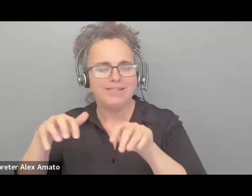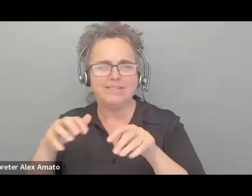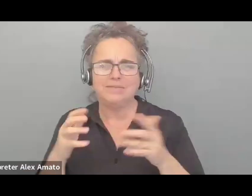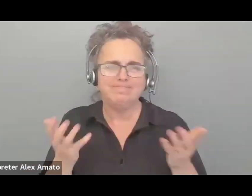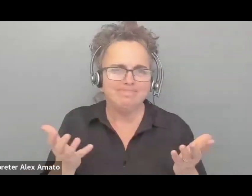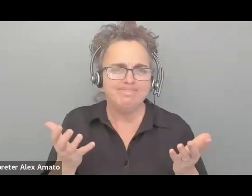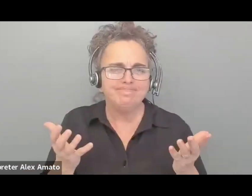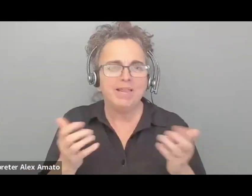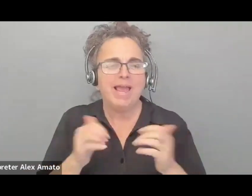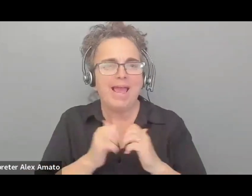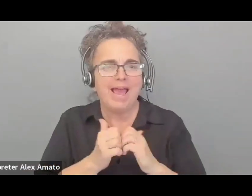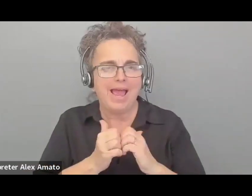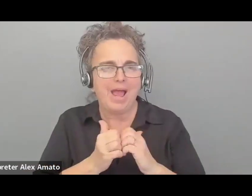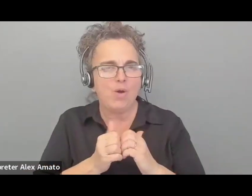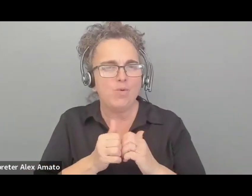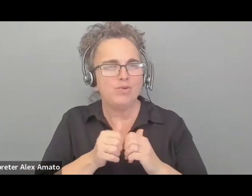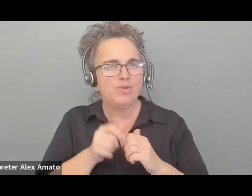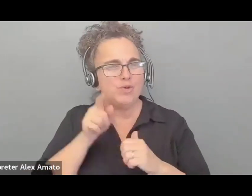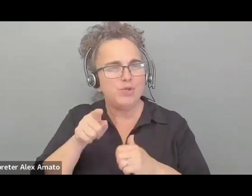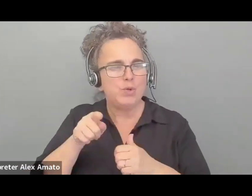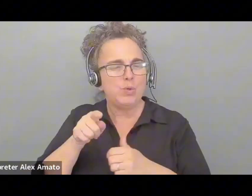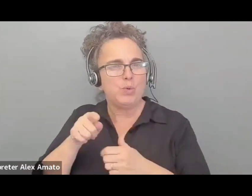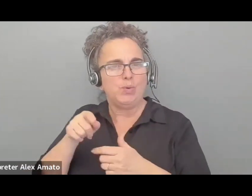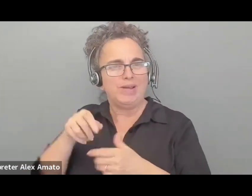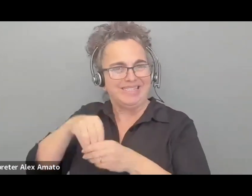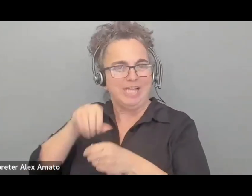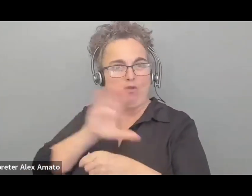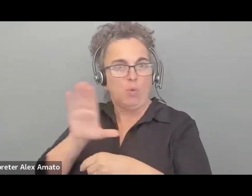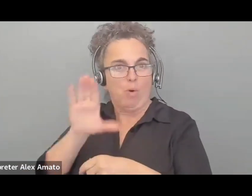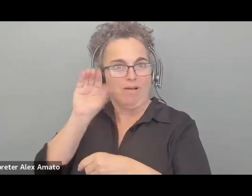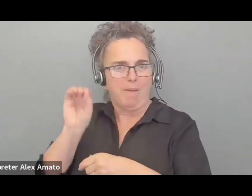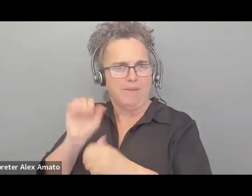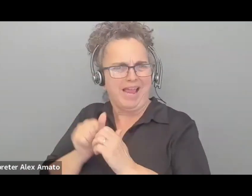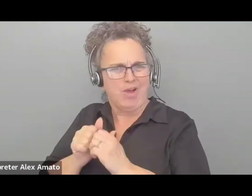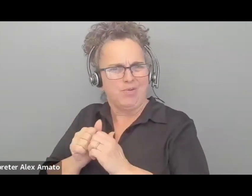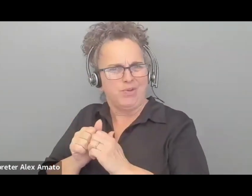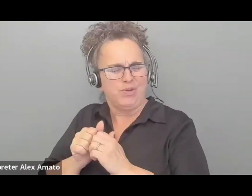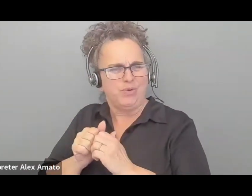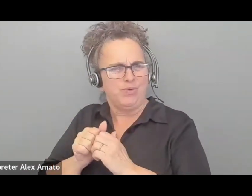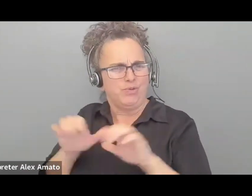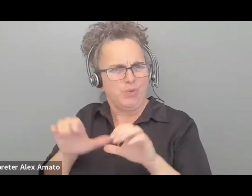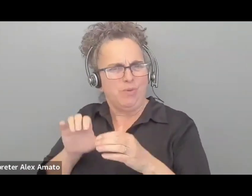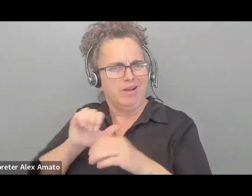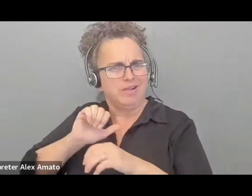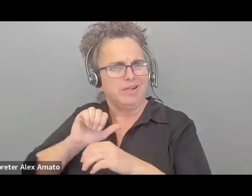for doing UX research for people with disabilities and whoever would like to go first?